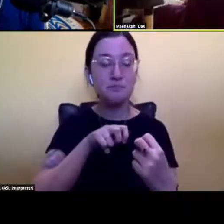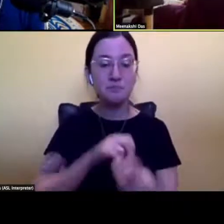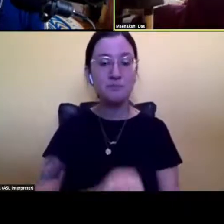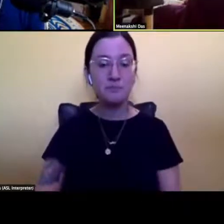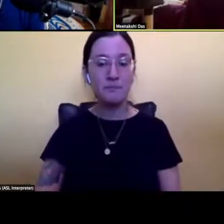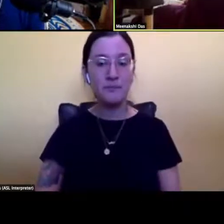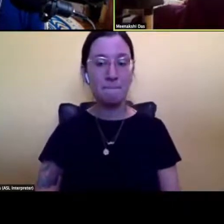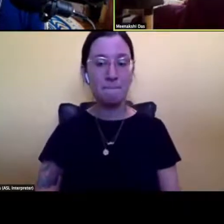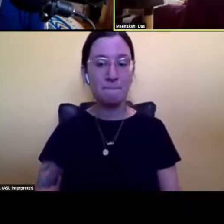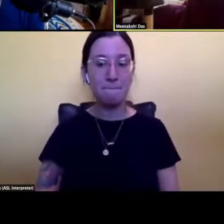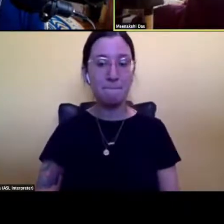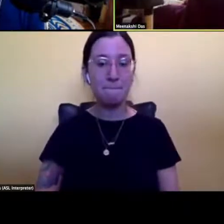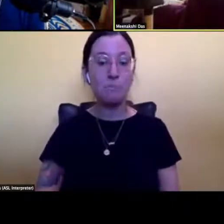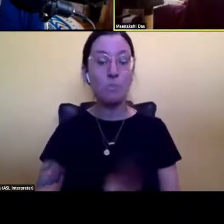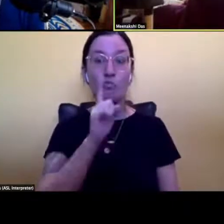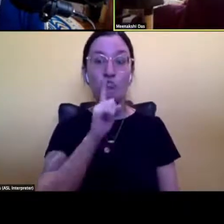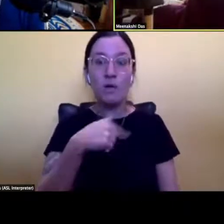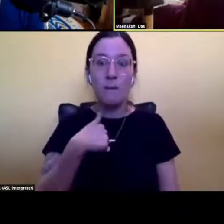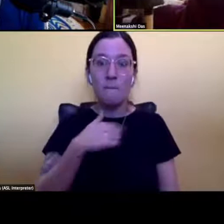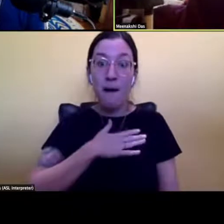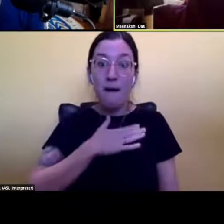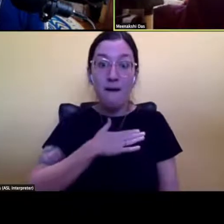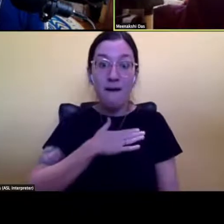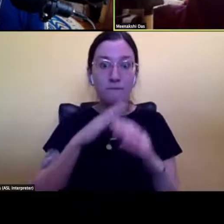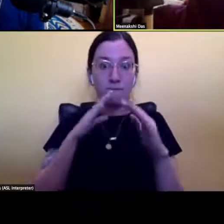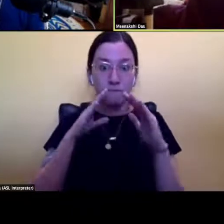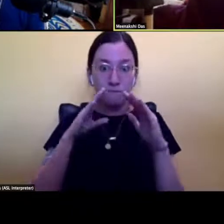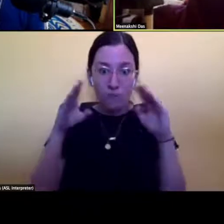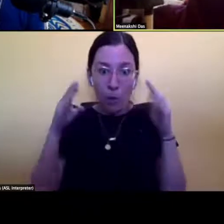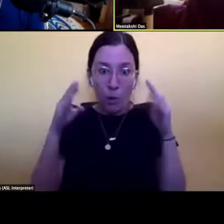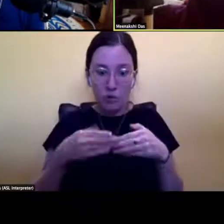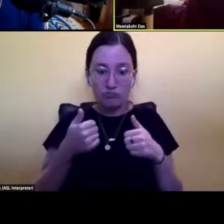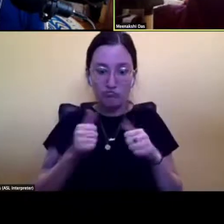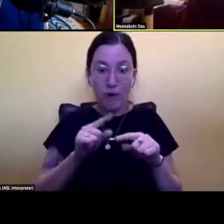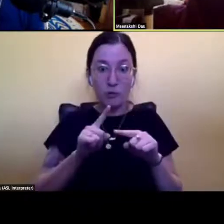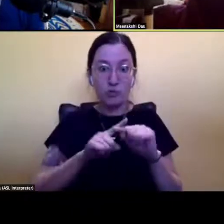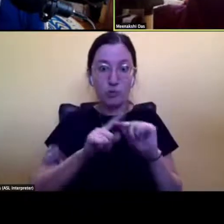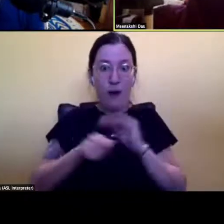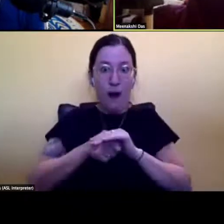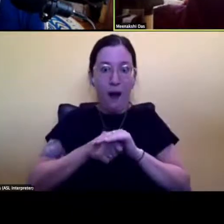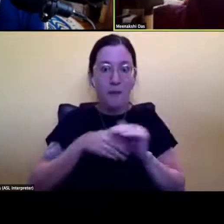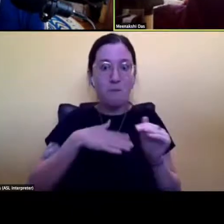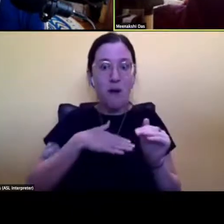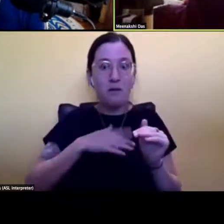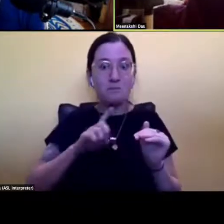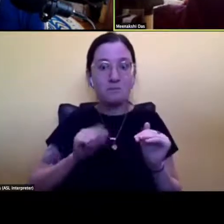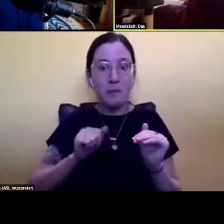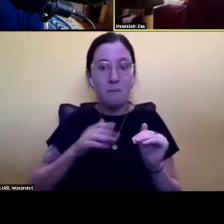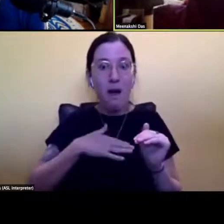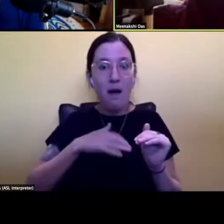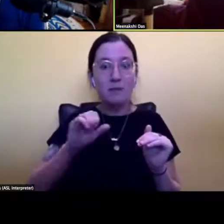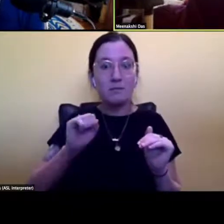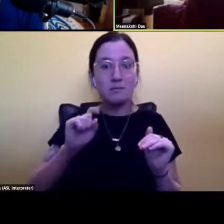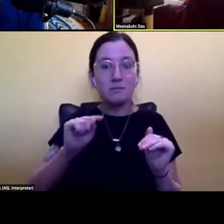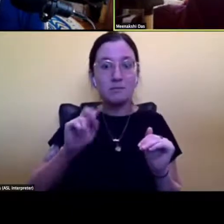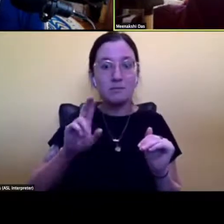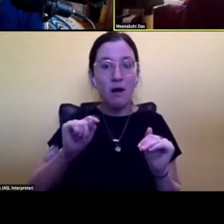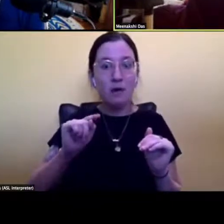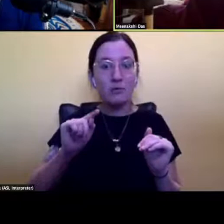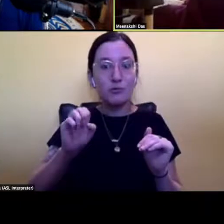I was so focused at trying to hide my stutter that I was not trying to focus